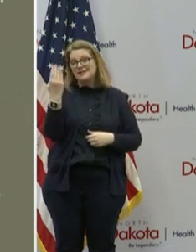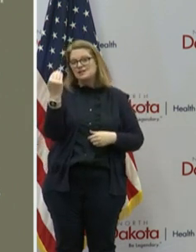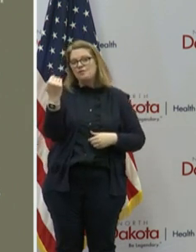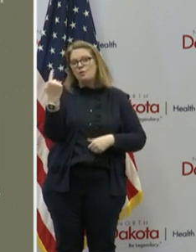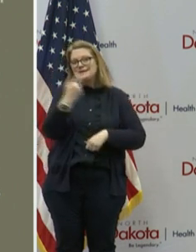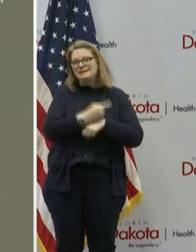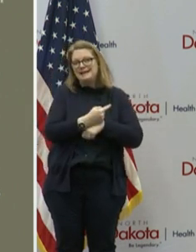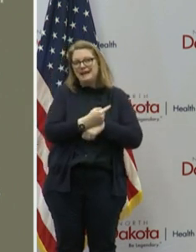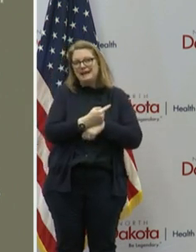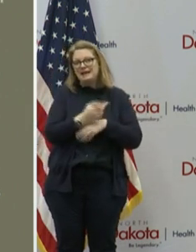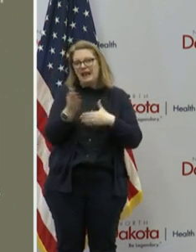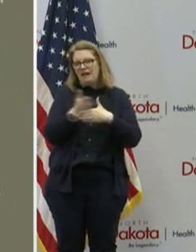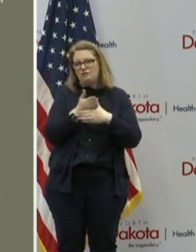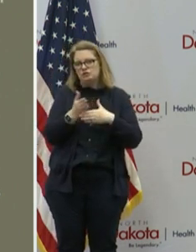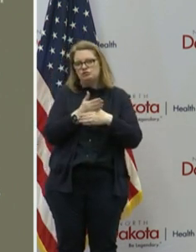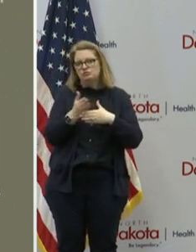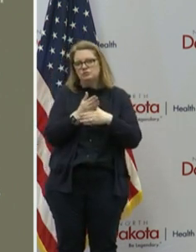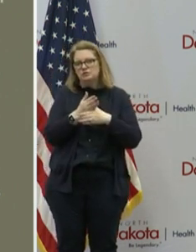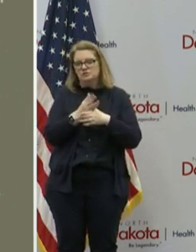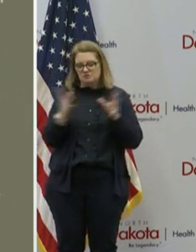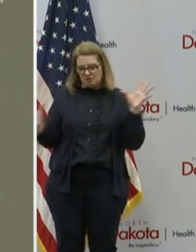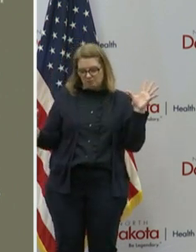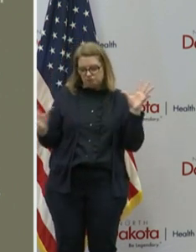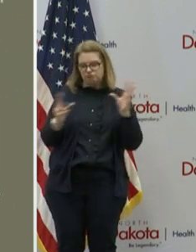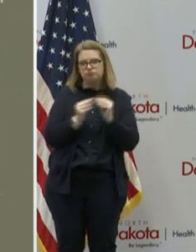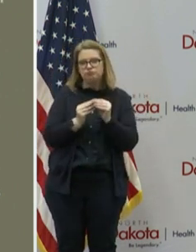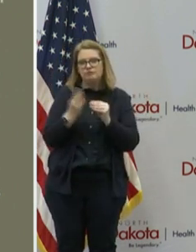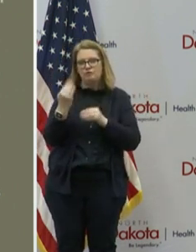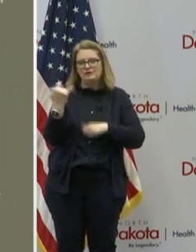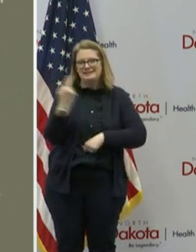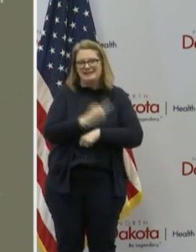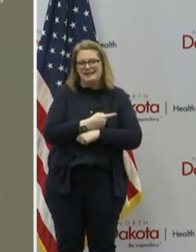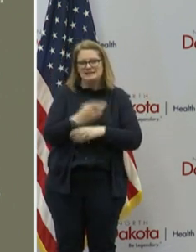HAS BEEN USED NATIONALLY,